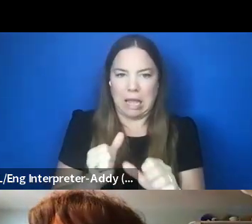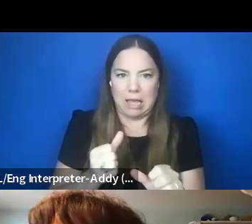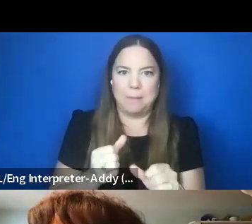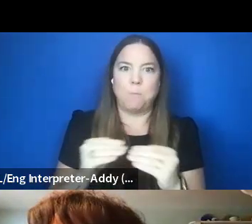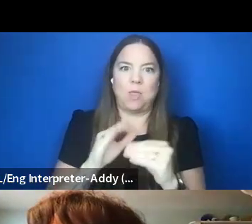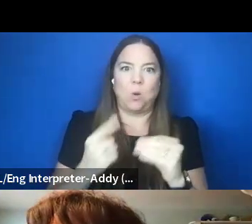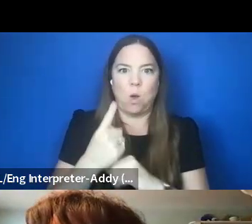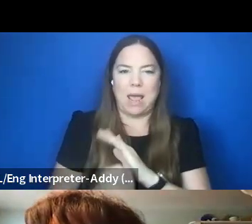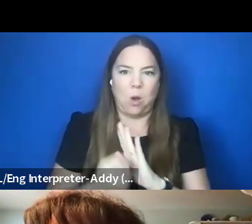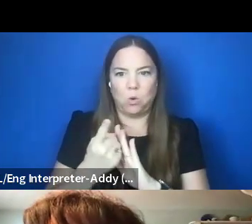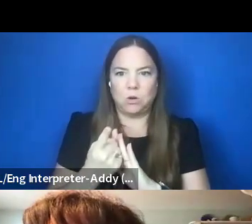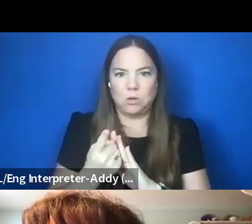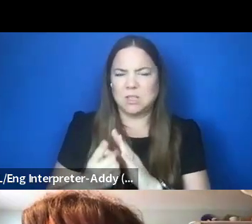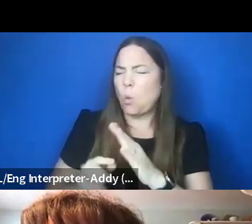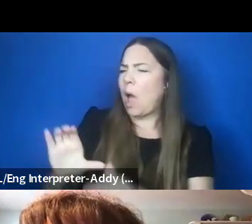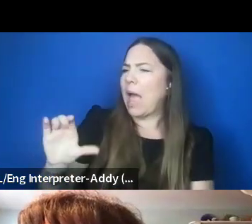Brooke Wilson: Where? Where are you at, Catherine? Sorry.